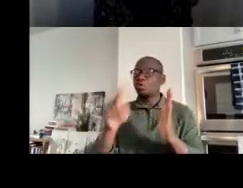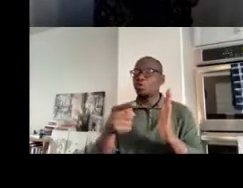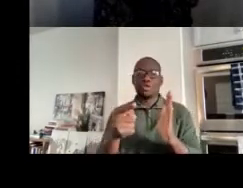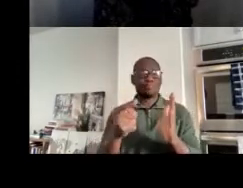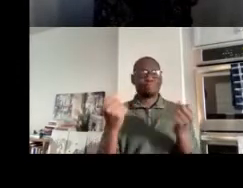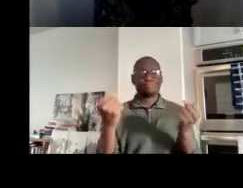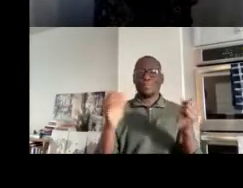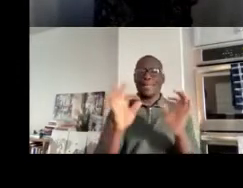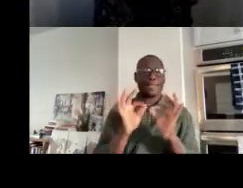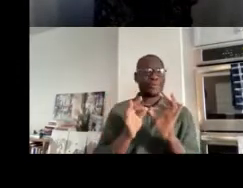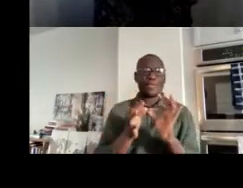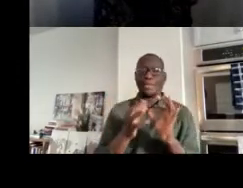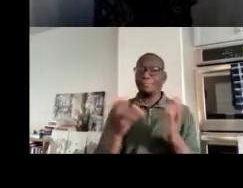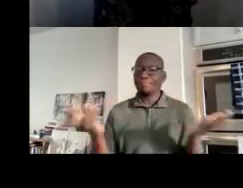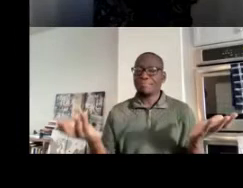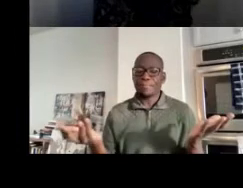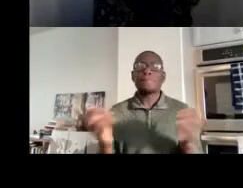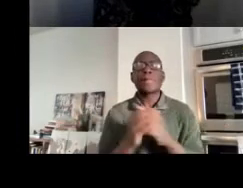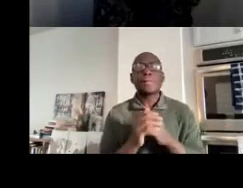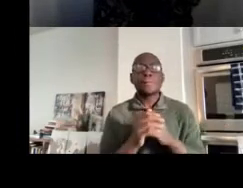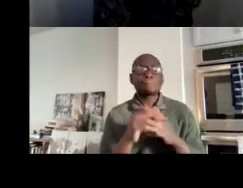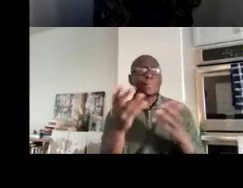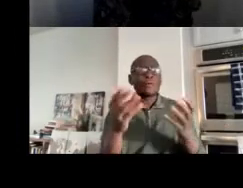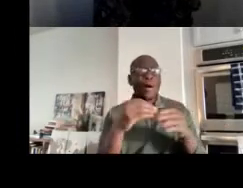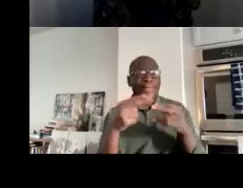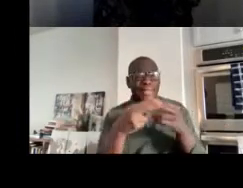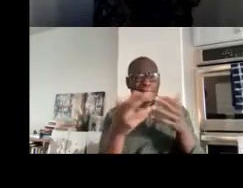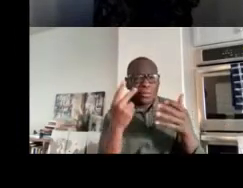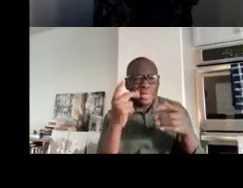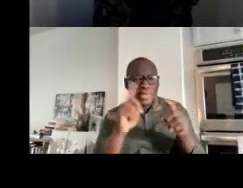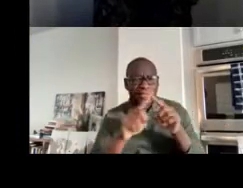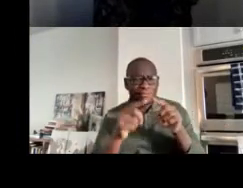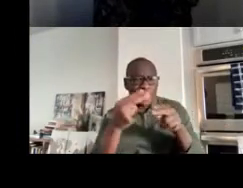And again I want to emphasize, needs being met does not just mean having a